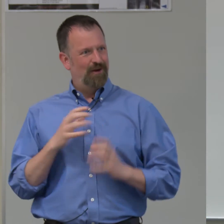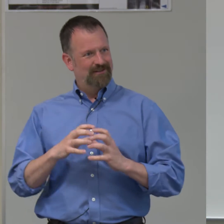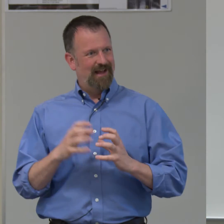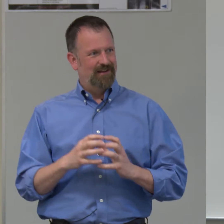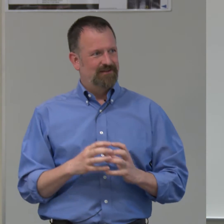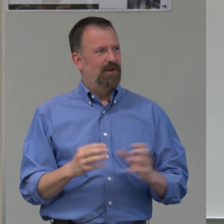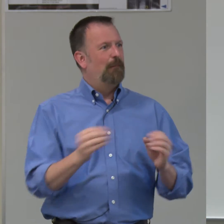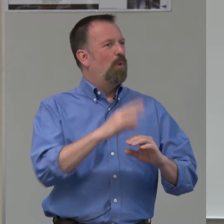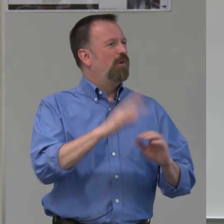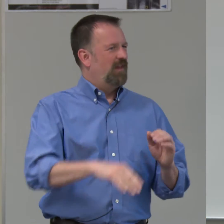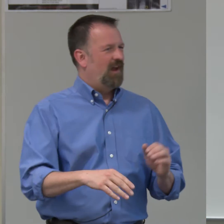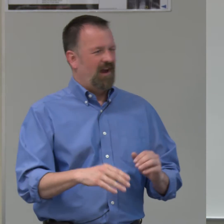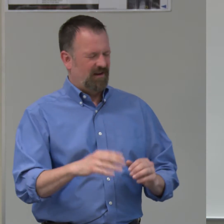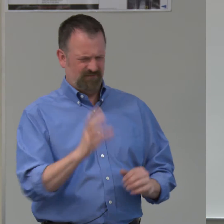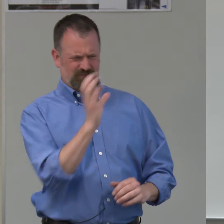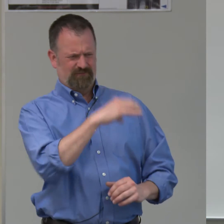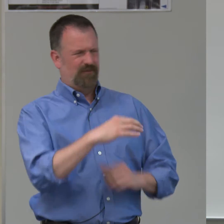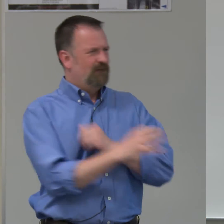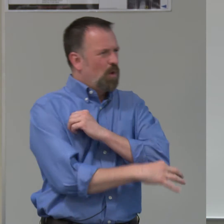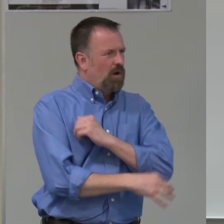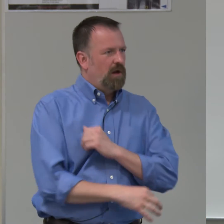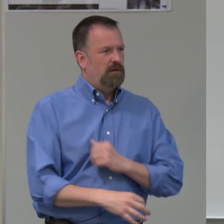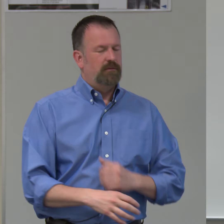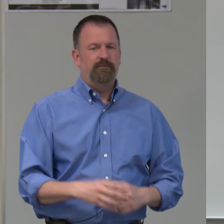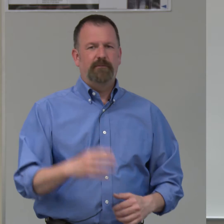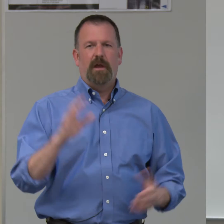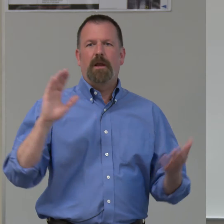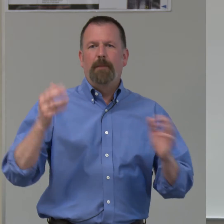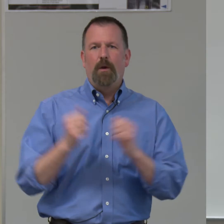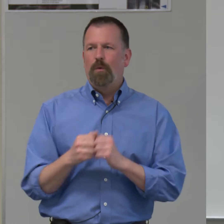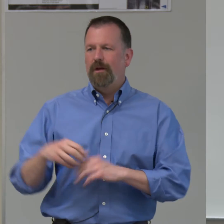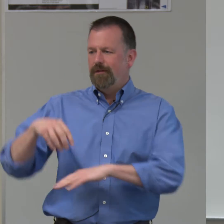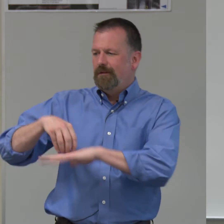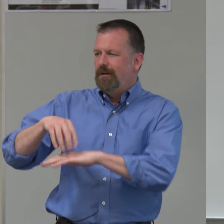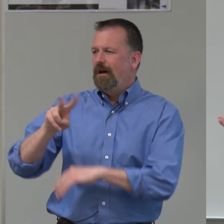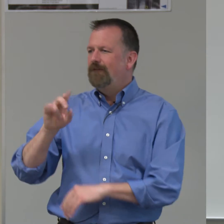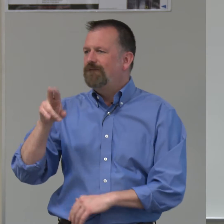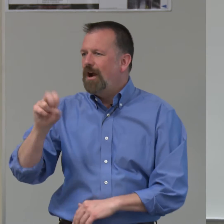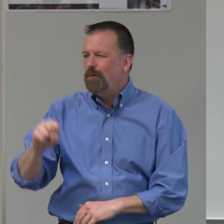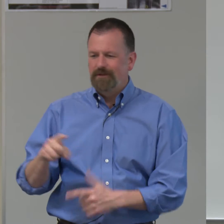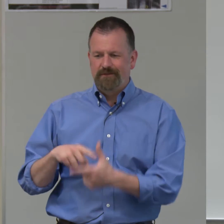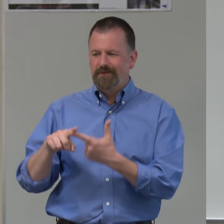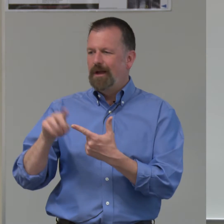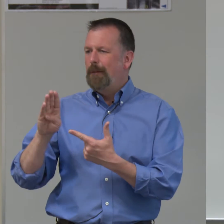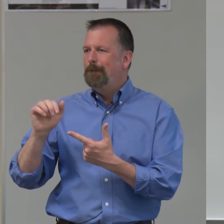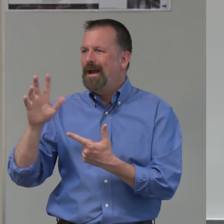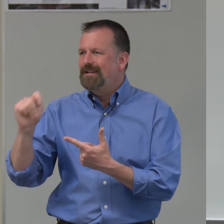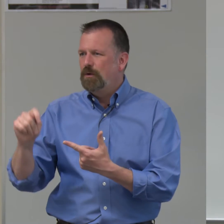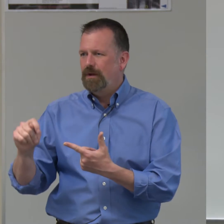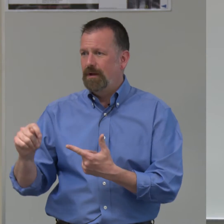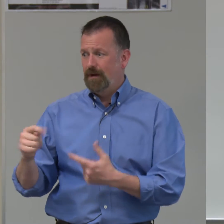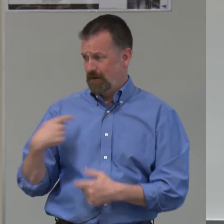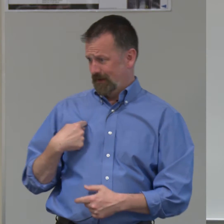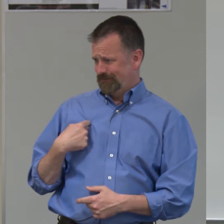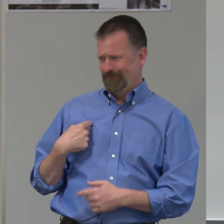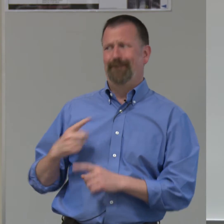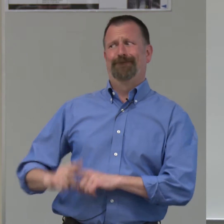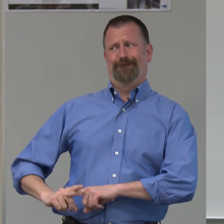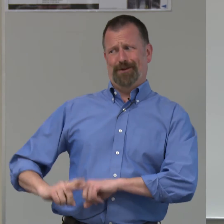than they are something foreign. A virus or a bacteria is very different from us, right? Now, a tumor cell is different--